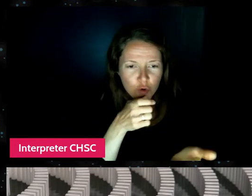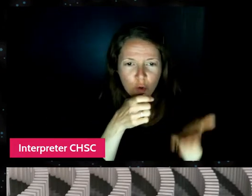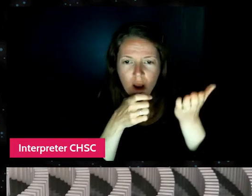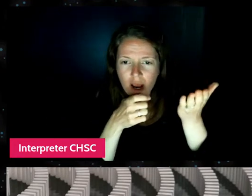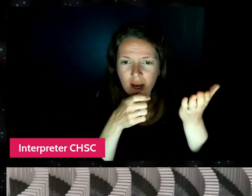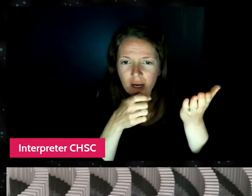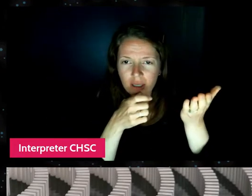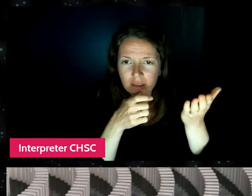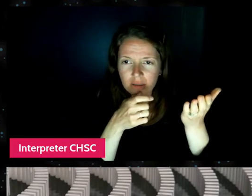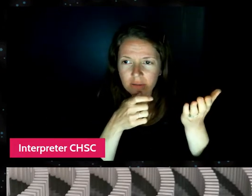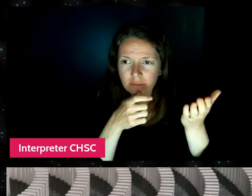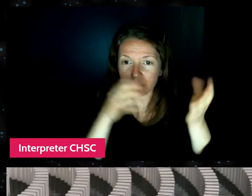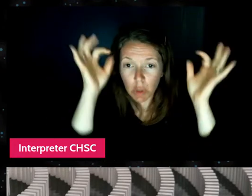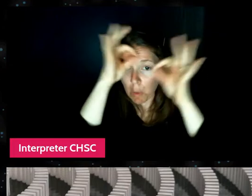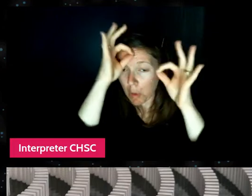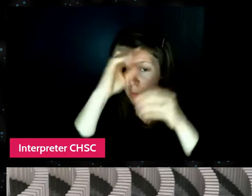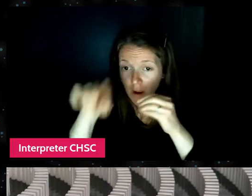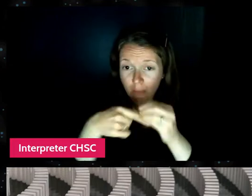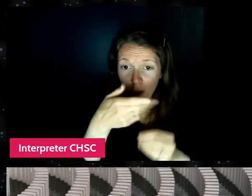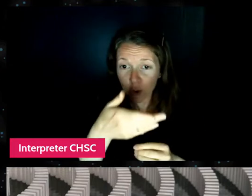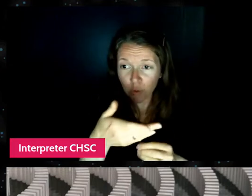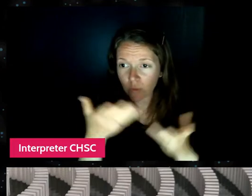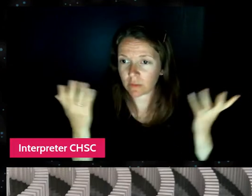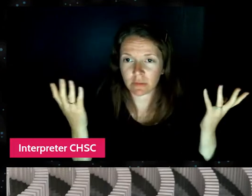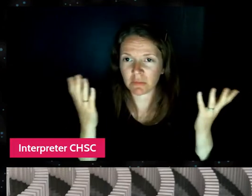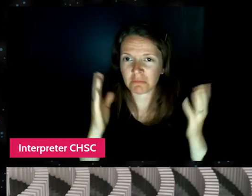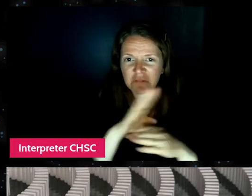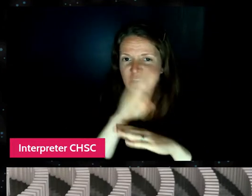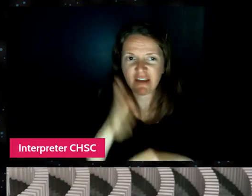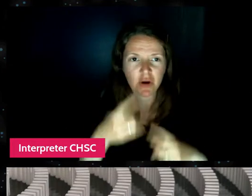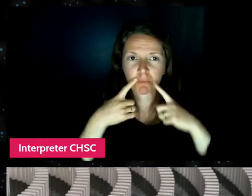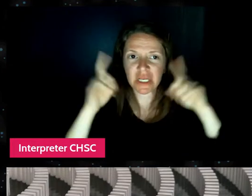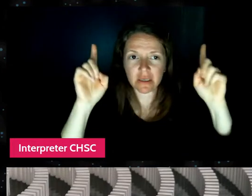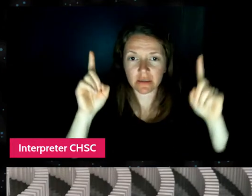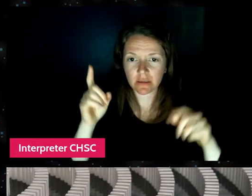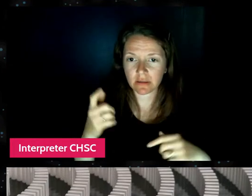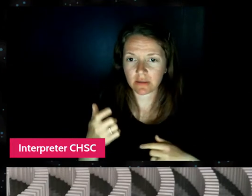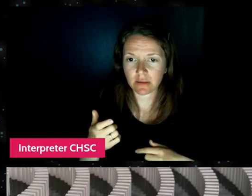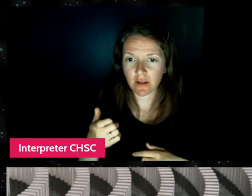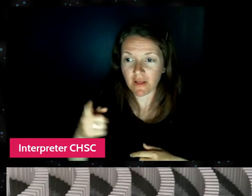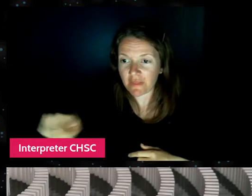then it's not going to do anything. You'll have a great product but nobody will be able to use it 'cause they don't know about it.